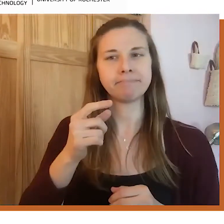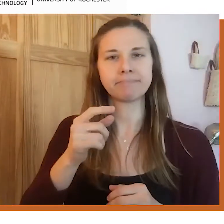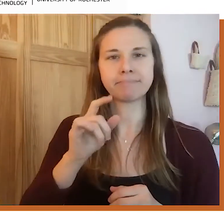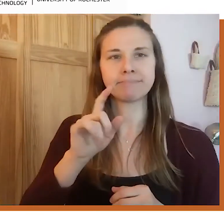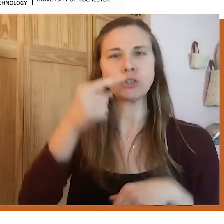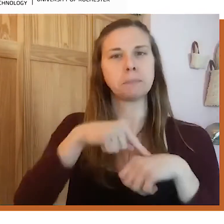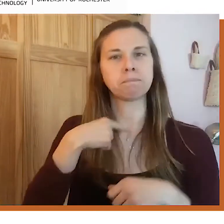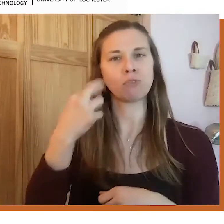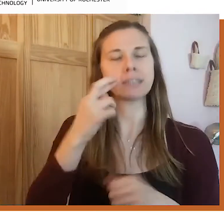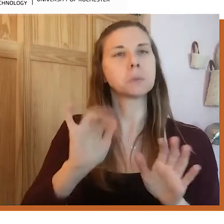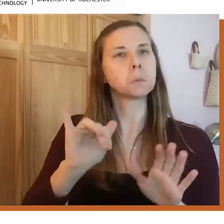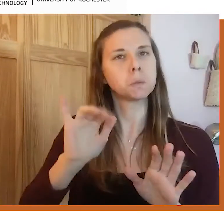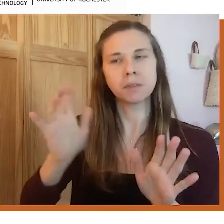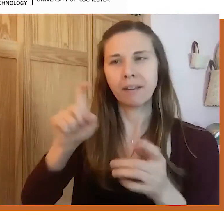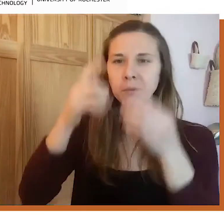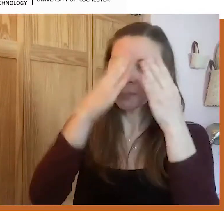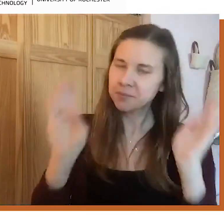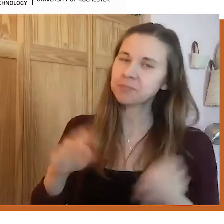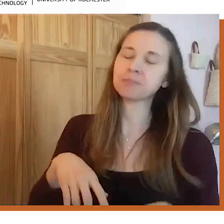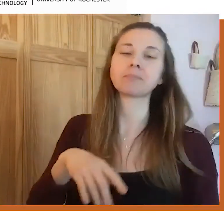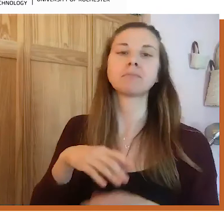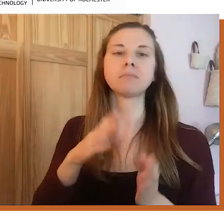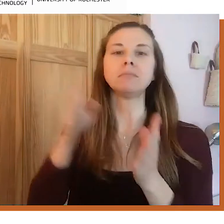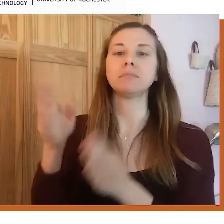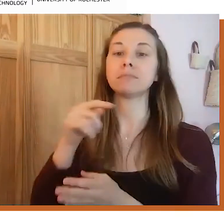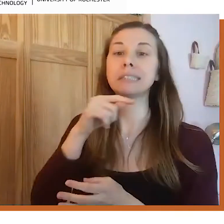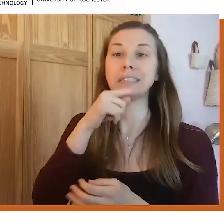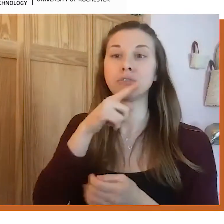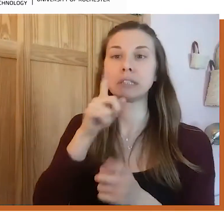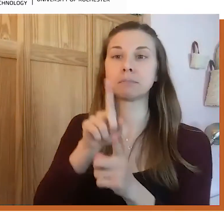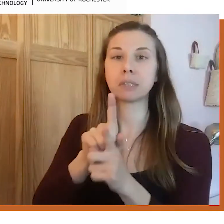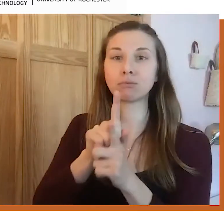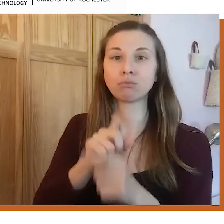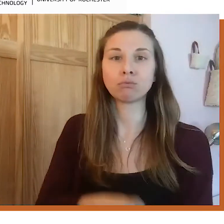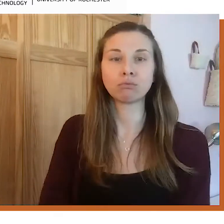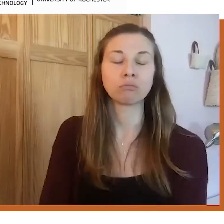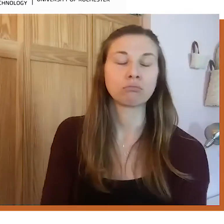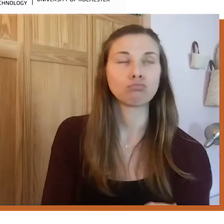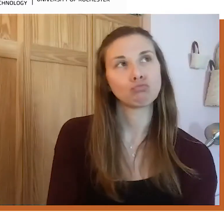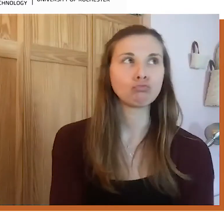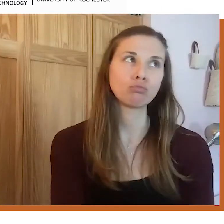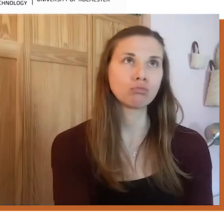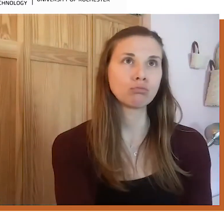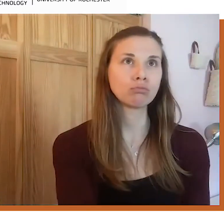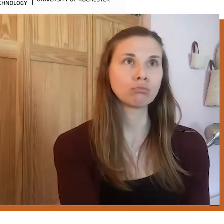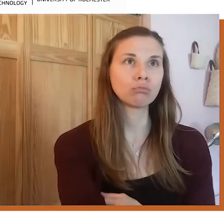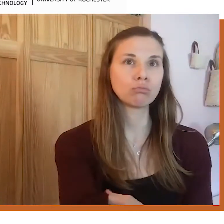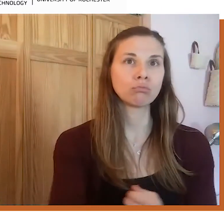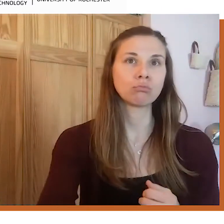I just remember realizing at that time that it seemed like they were being sort of closed-minded, so that was a Deaf mentor, but--